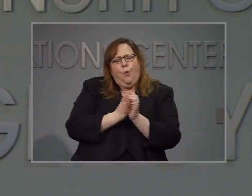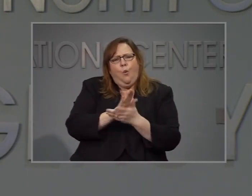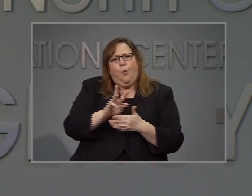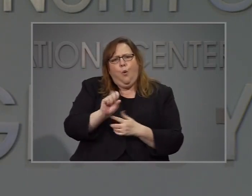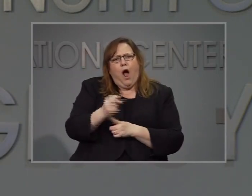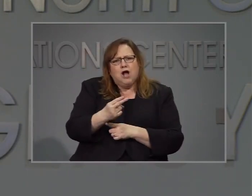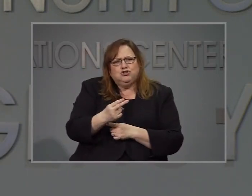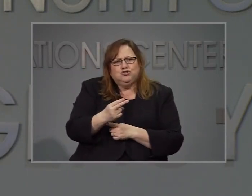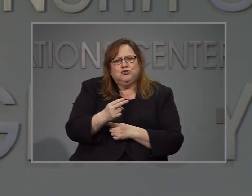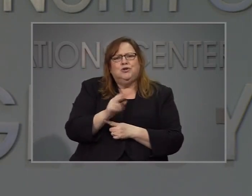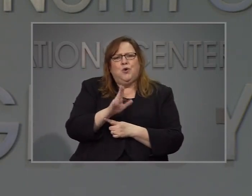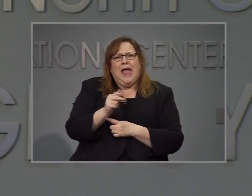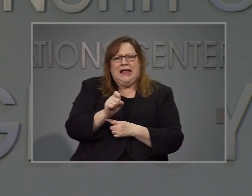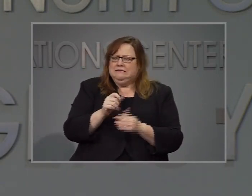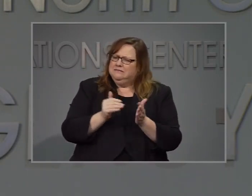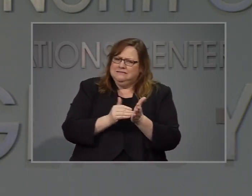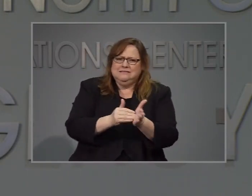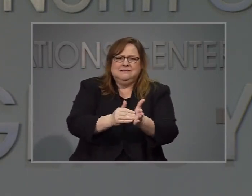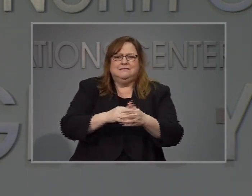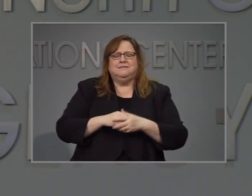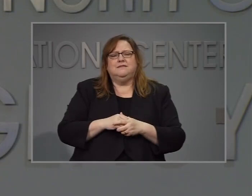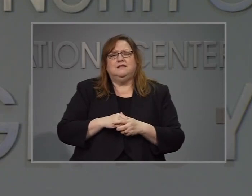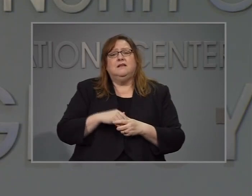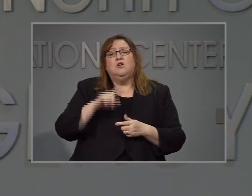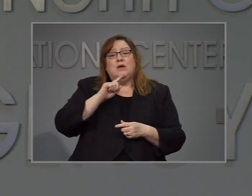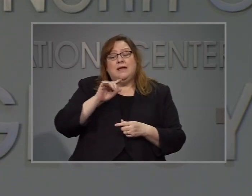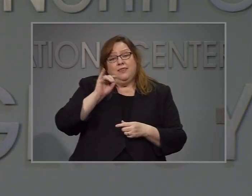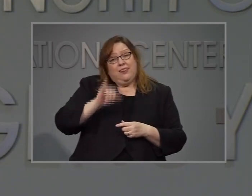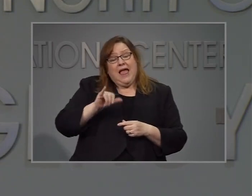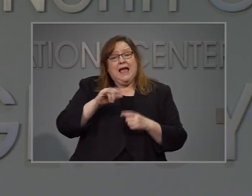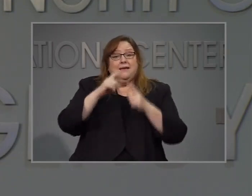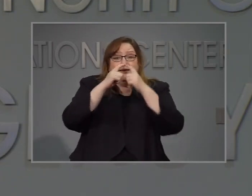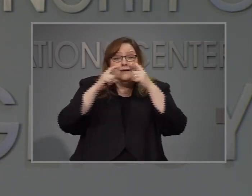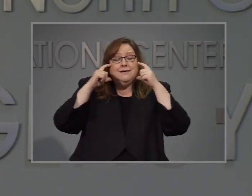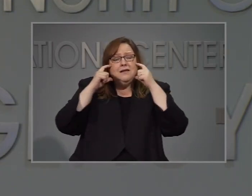IMPORTANT. WASH YOUR HANDS FREQUENTLY. WHITE 6 FEET APART FROM OTHER PEOPLE AND WEAR A FACE COVERING. REMEMBER THE FACE COVERING IS MORE ABOUT PROTECTING OTHER PEOPLE FROM